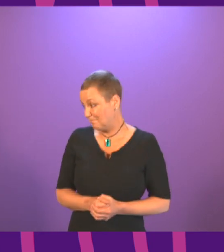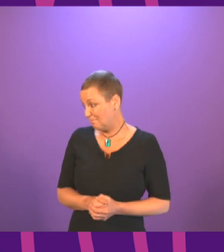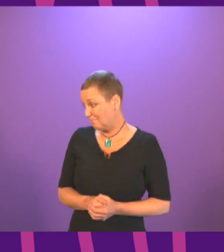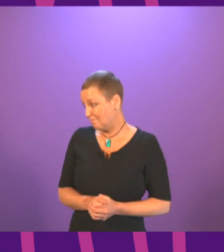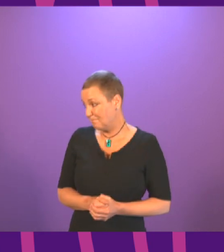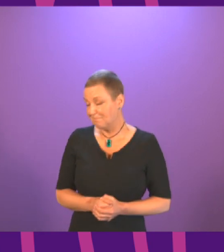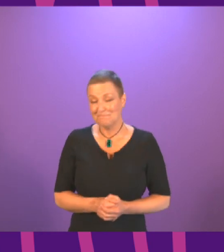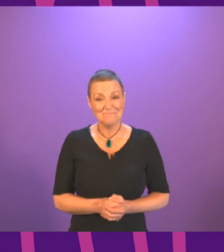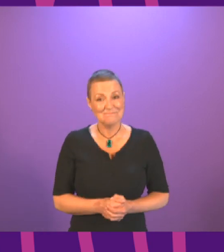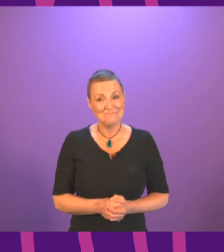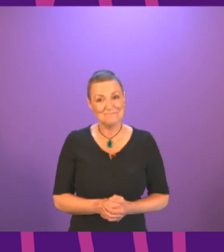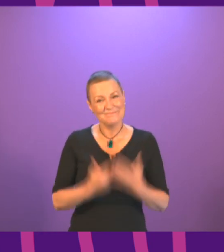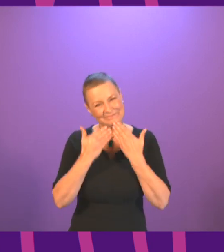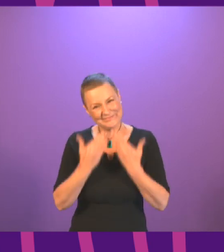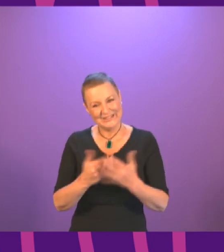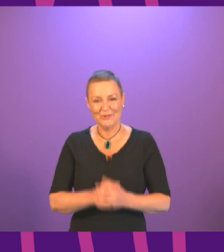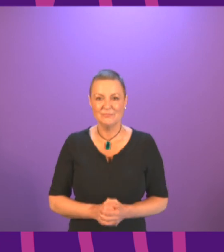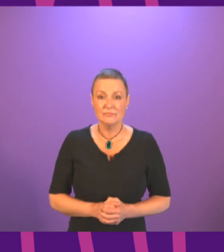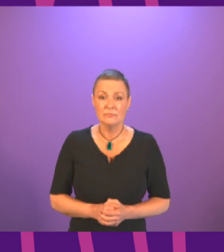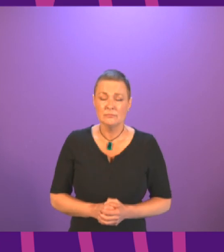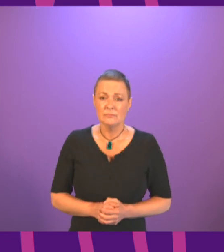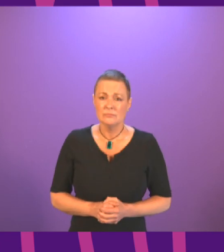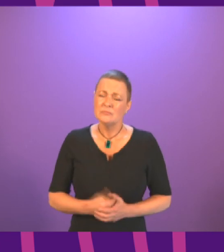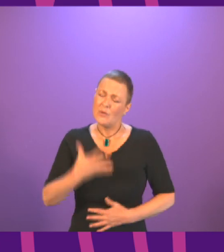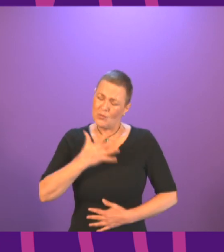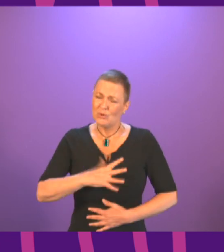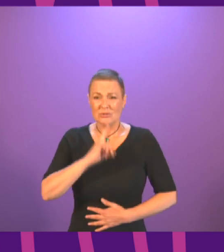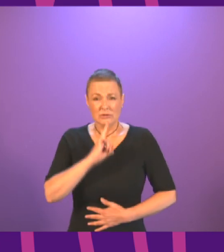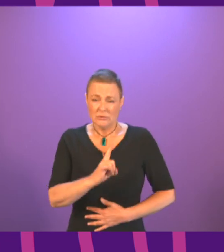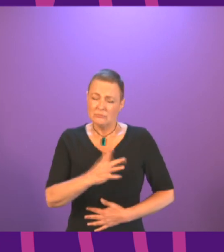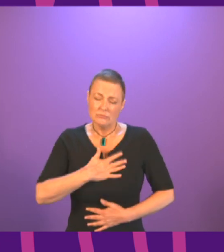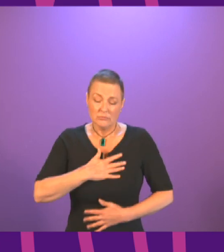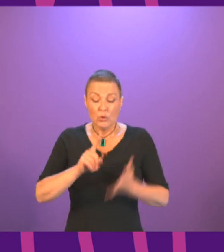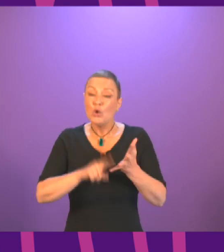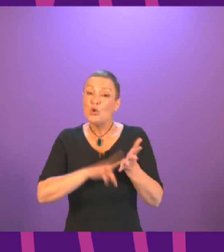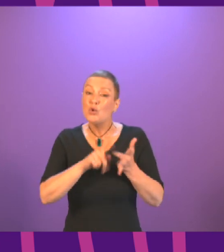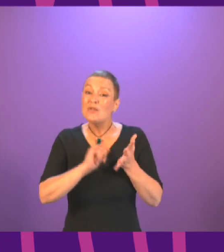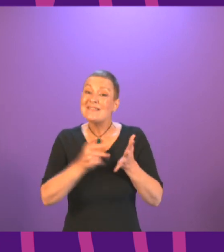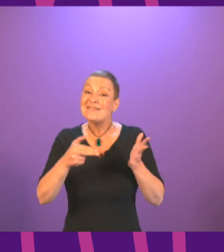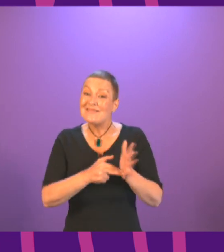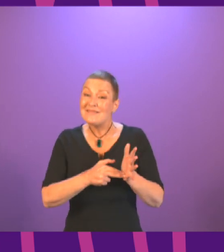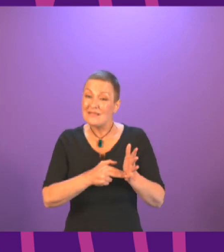Monica Lennon (Central Scotland) (Lab): I express my solidarity with the Unison NHS